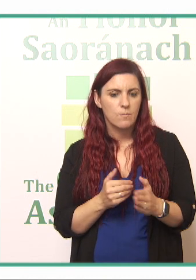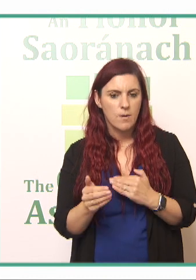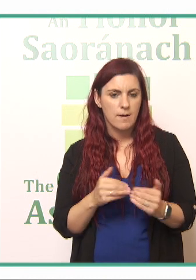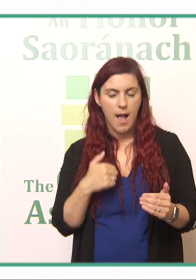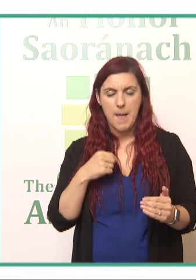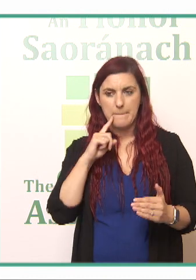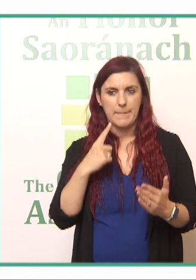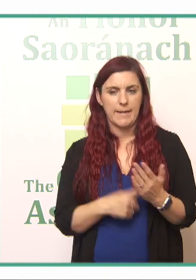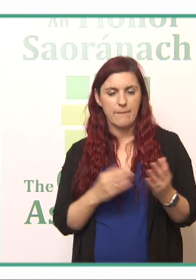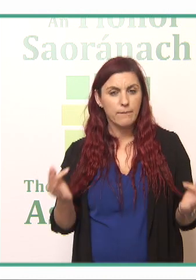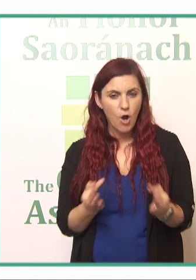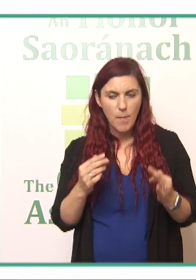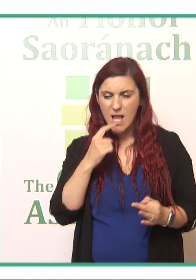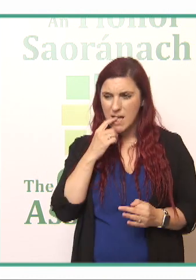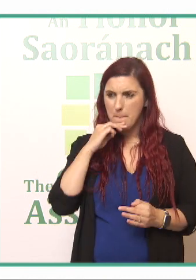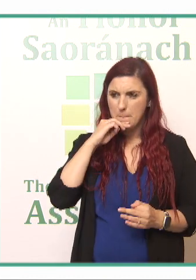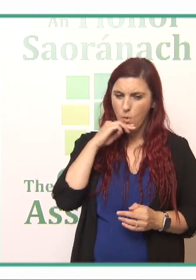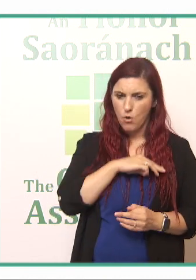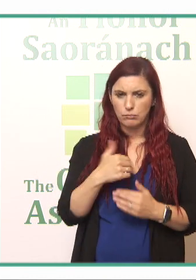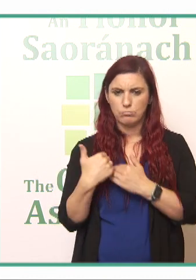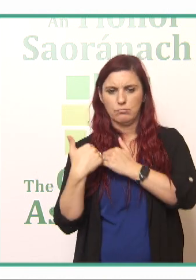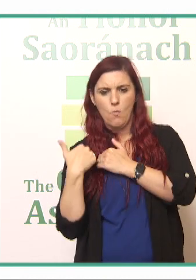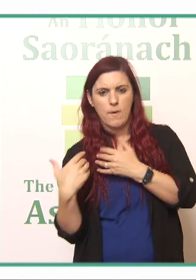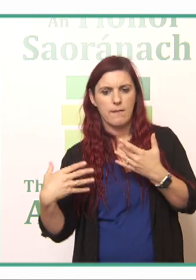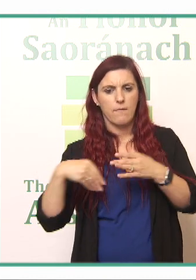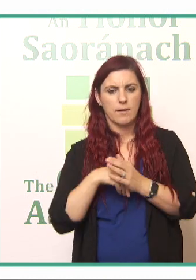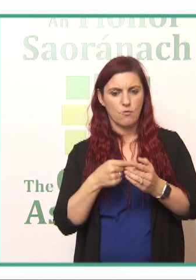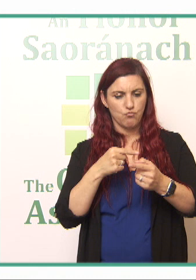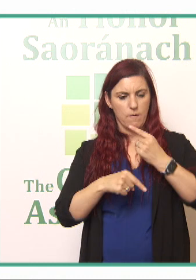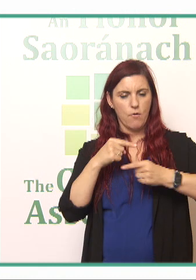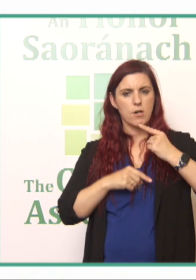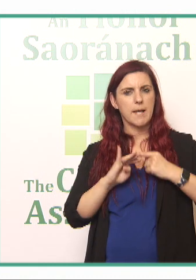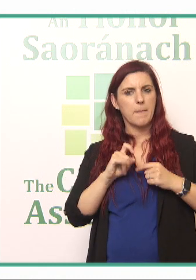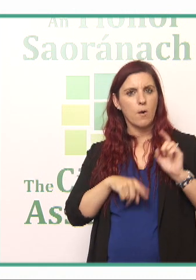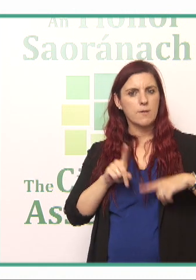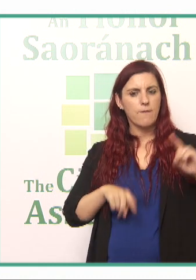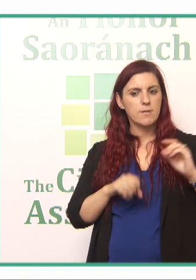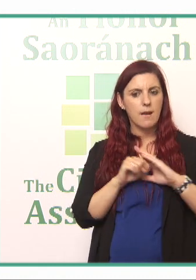farmers have a crucial role to play in reversing biodiversity loss the big question is like we've